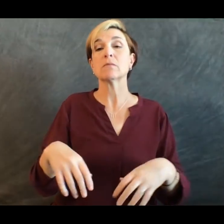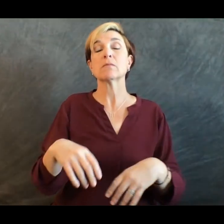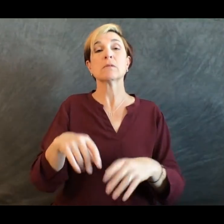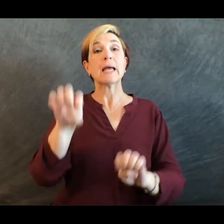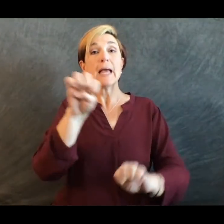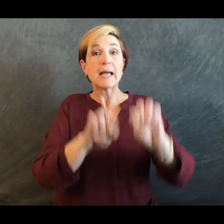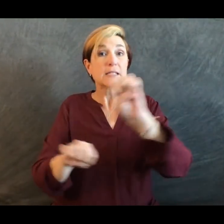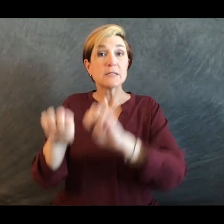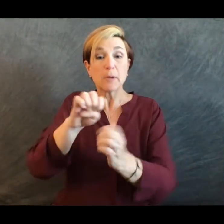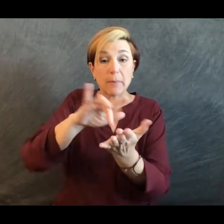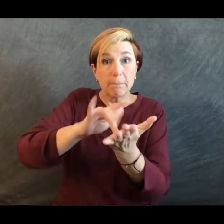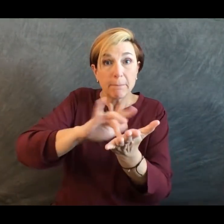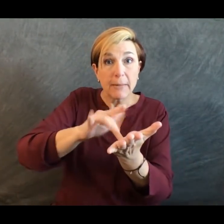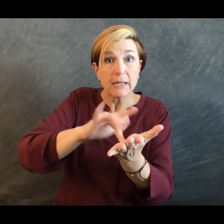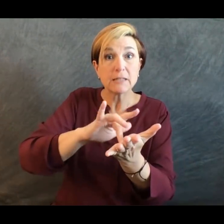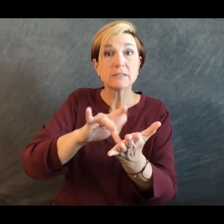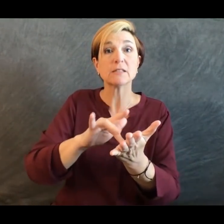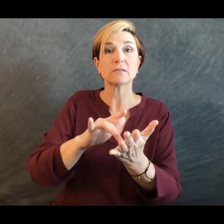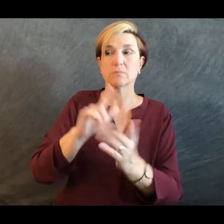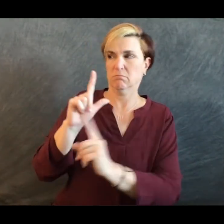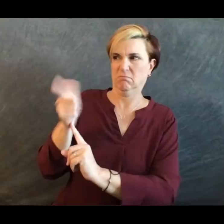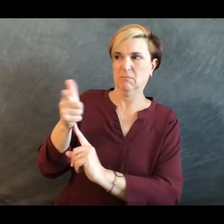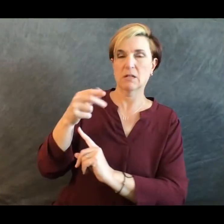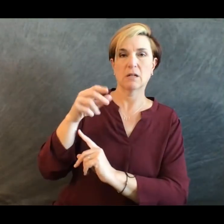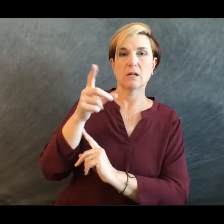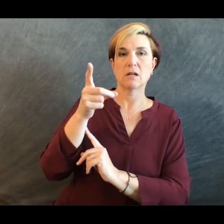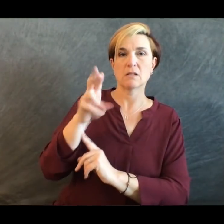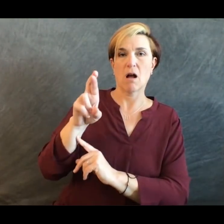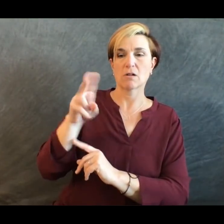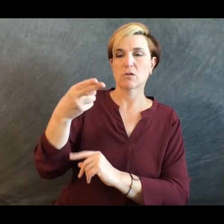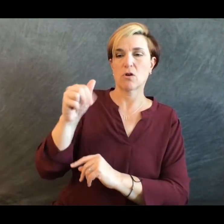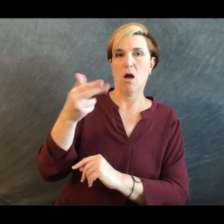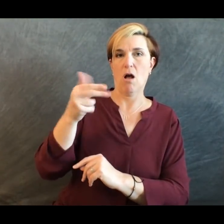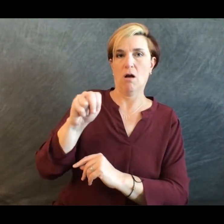dr. Hahn's going to be talking about that we've cut through the red tape to